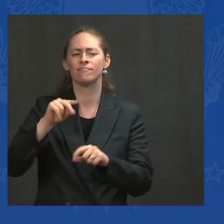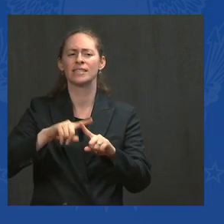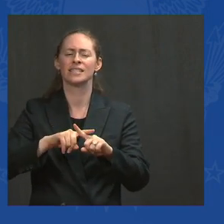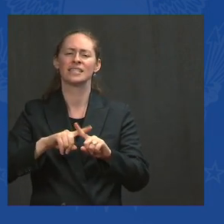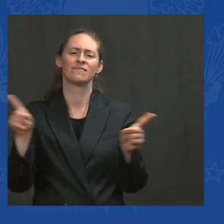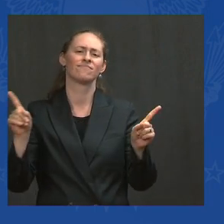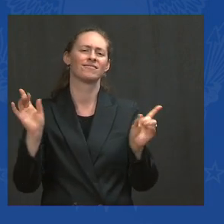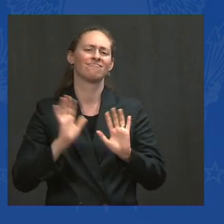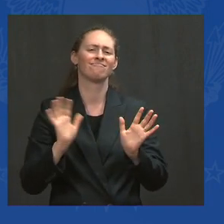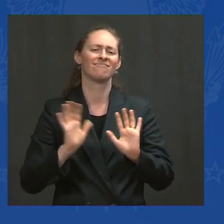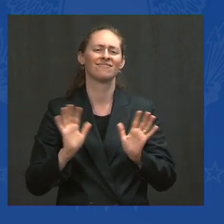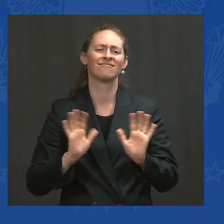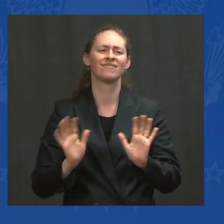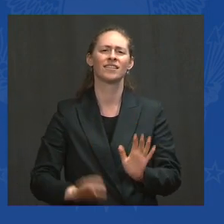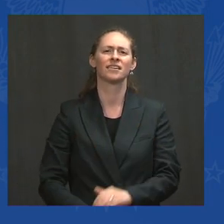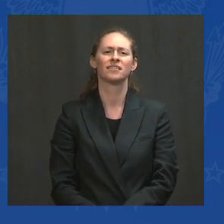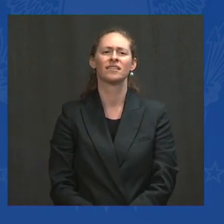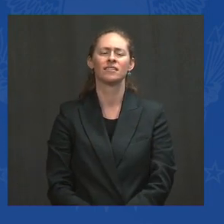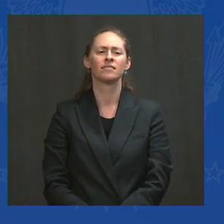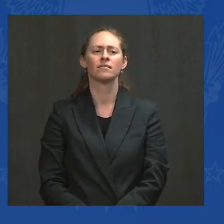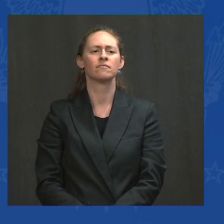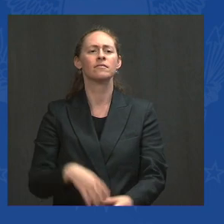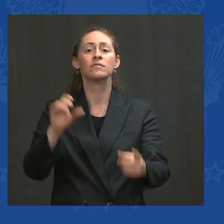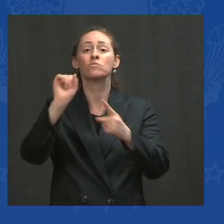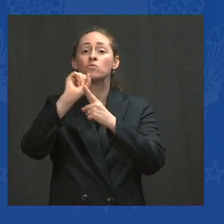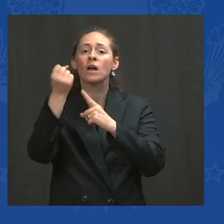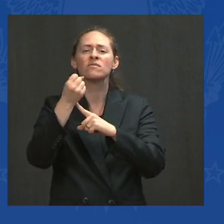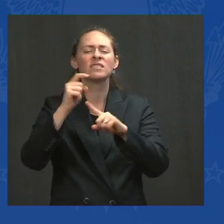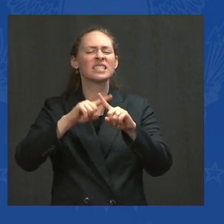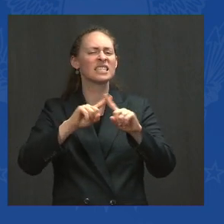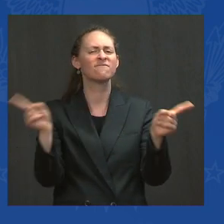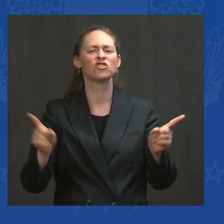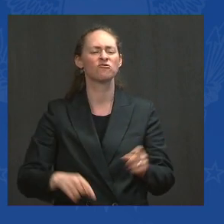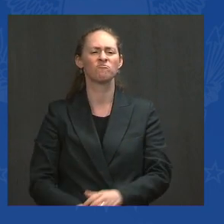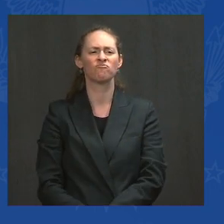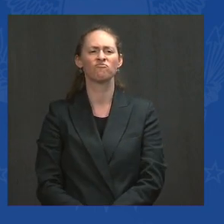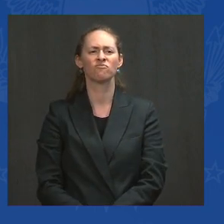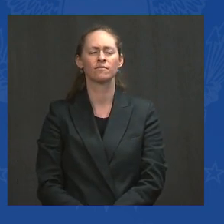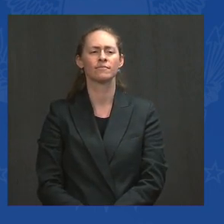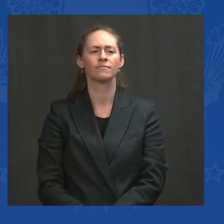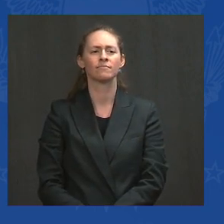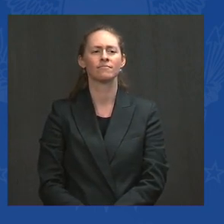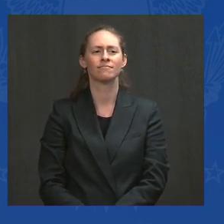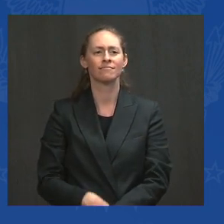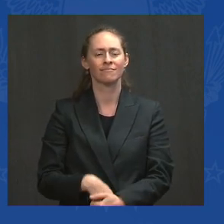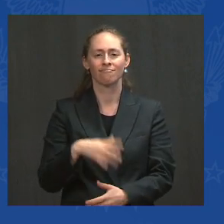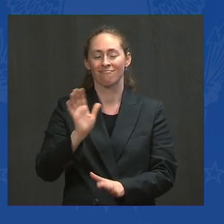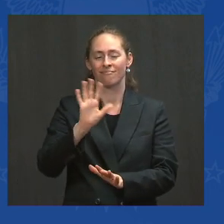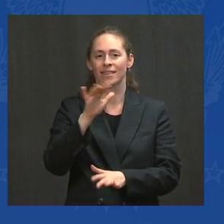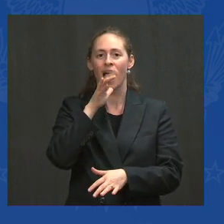the -- of the United States from Afghanistan. It is not at all comparable. The Press: And, Mr. President --